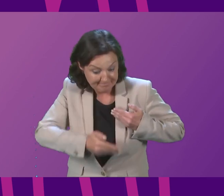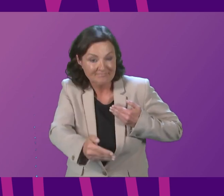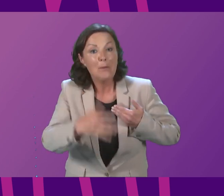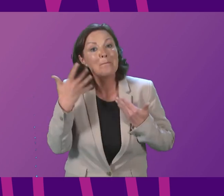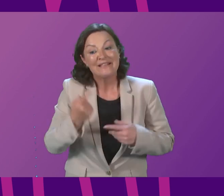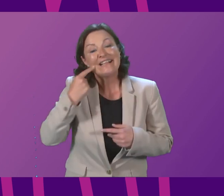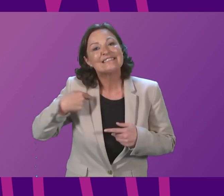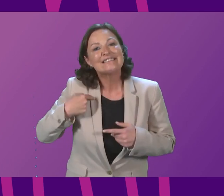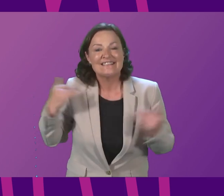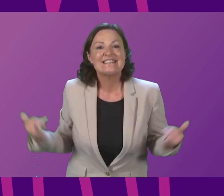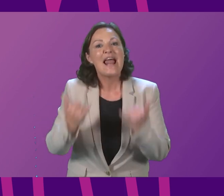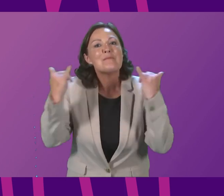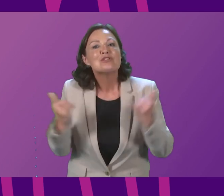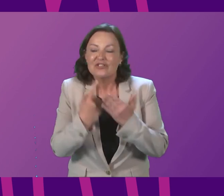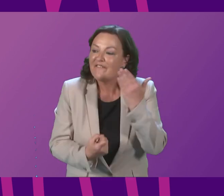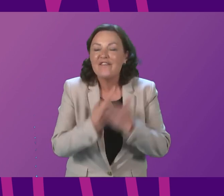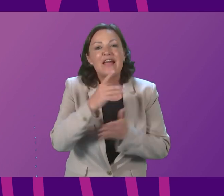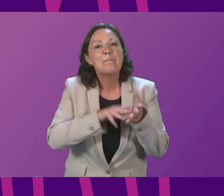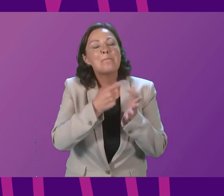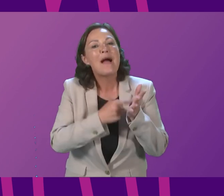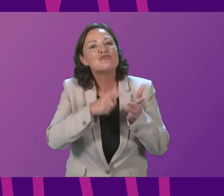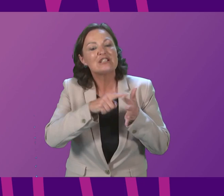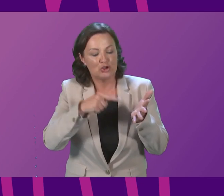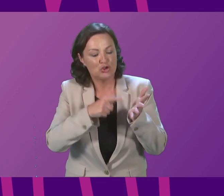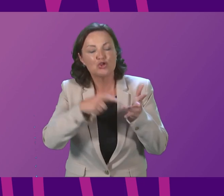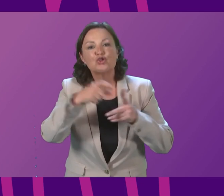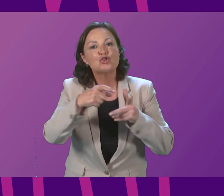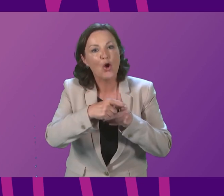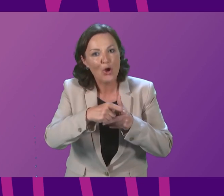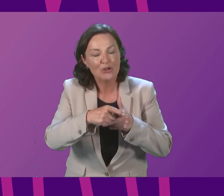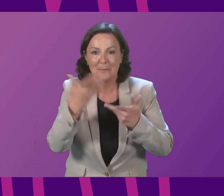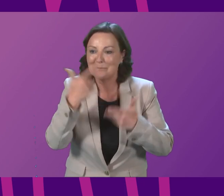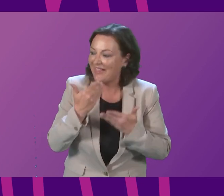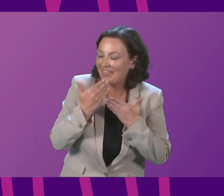at which Maree Todd thanked more than 120 delegates from health boards and the third sector.